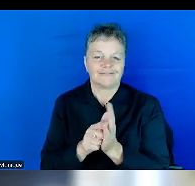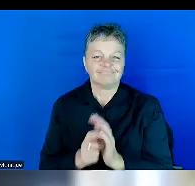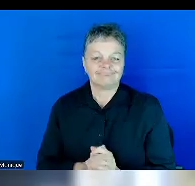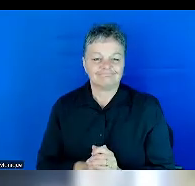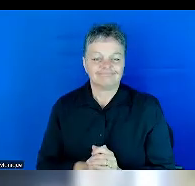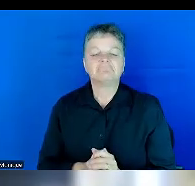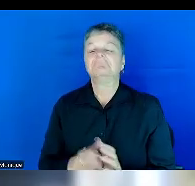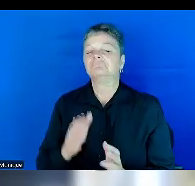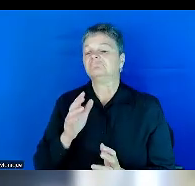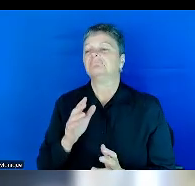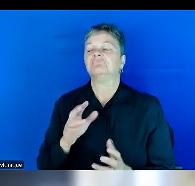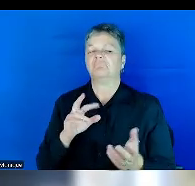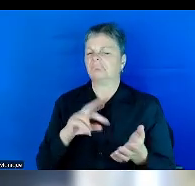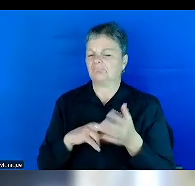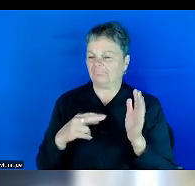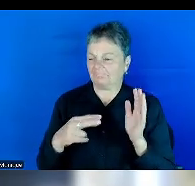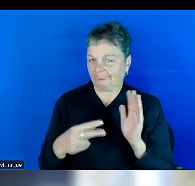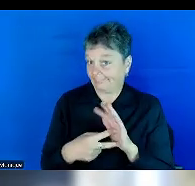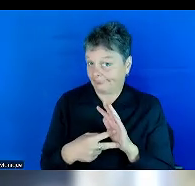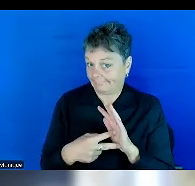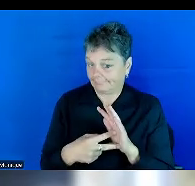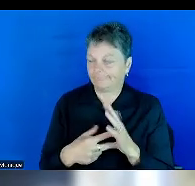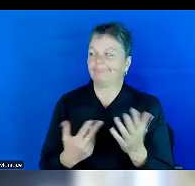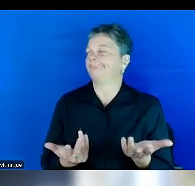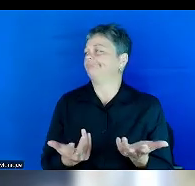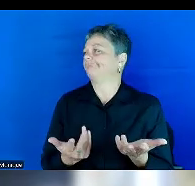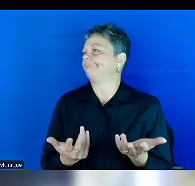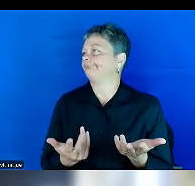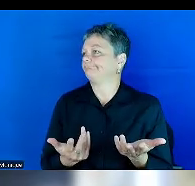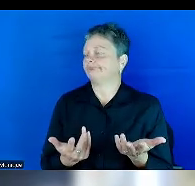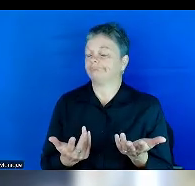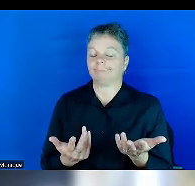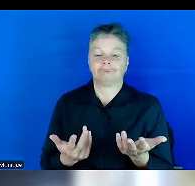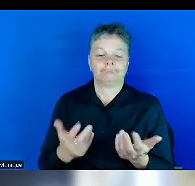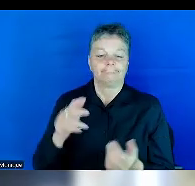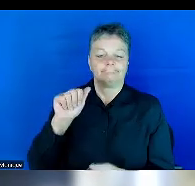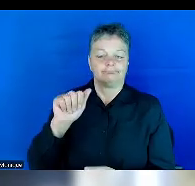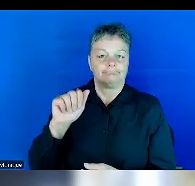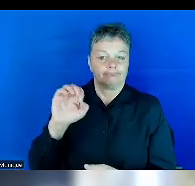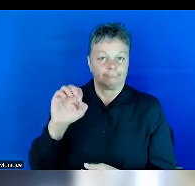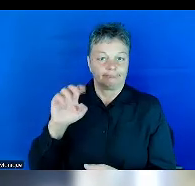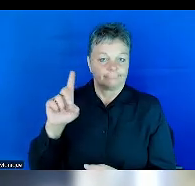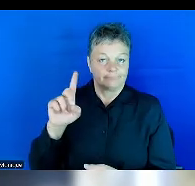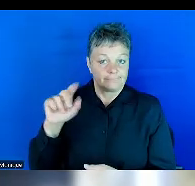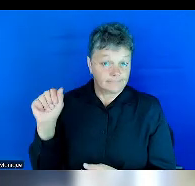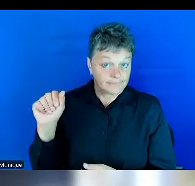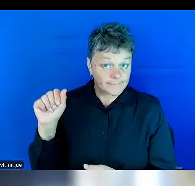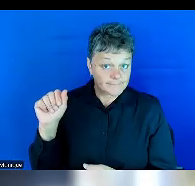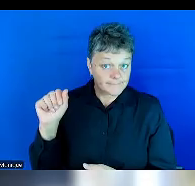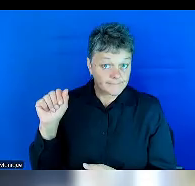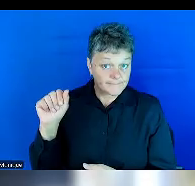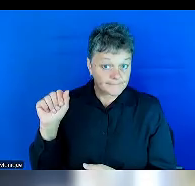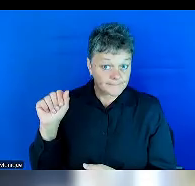we're talking about the Accessibility for Ontarians with Disabilities Act, also known